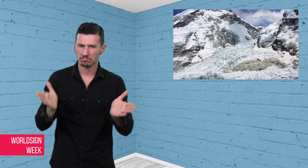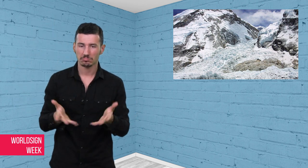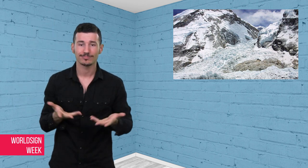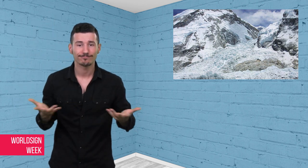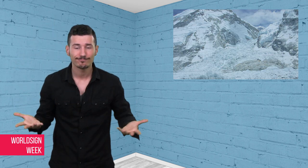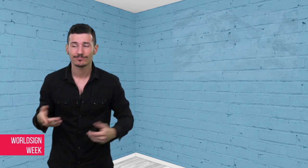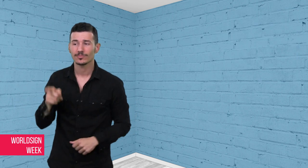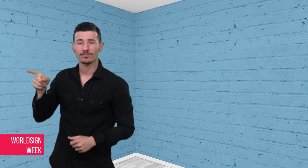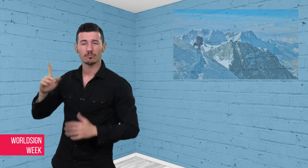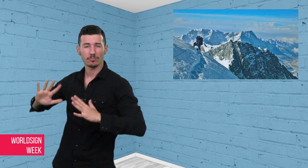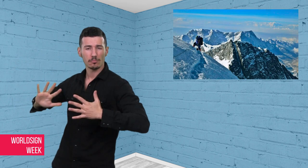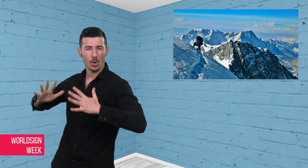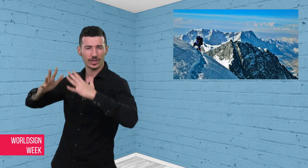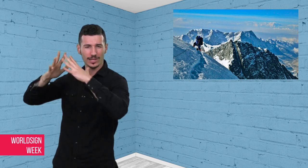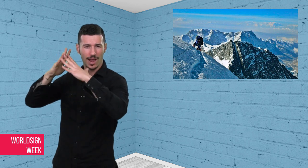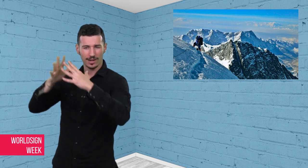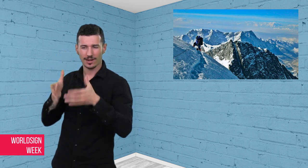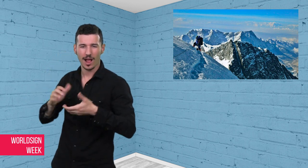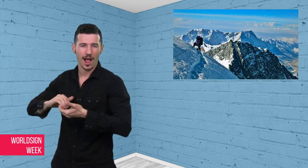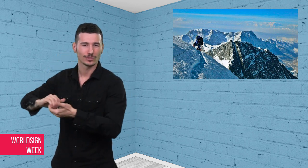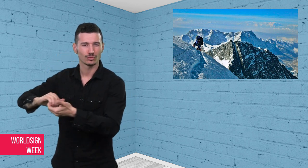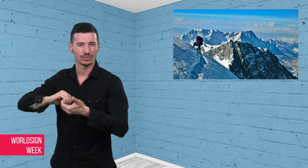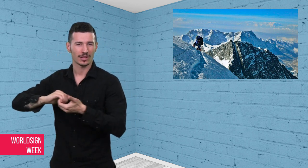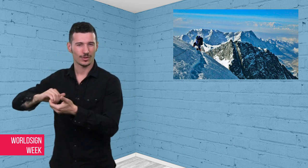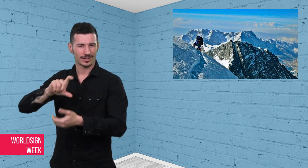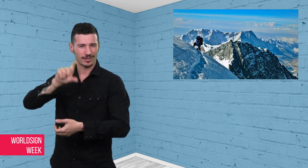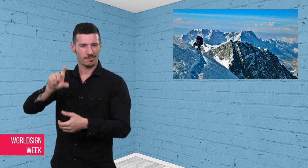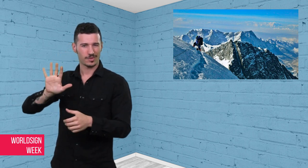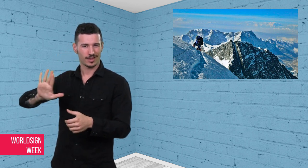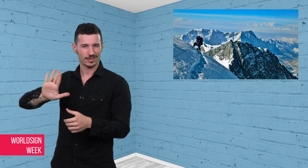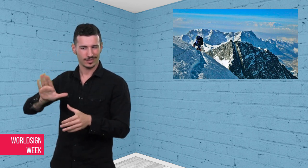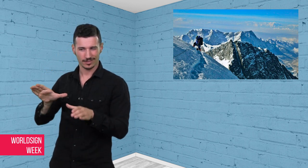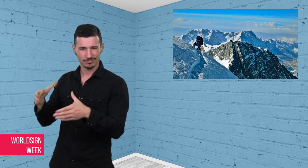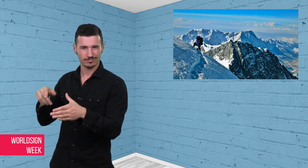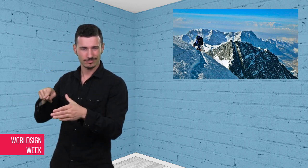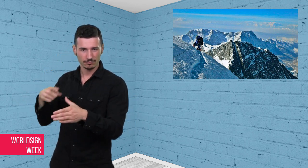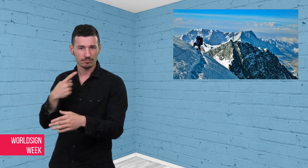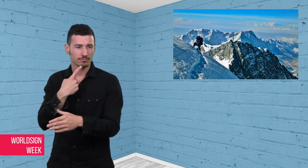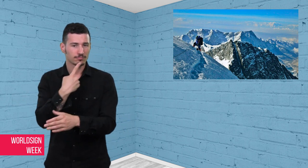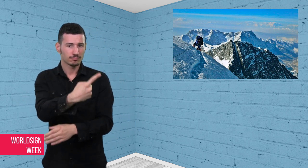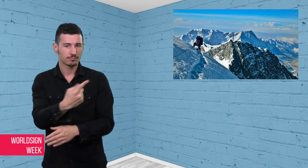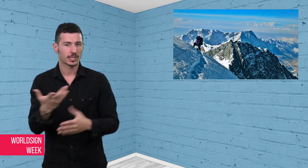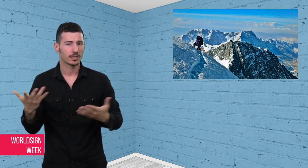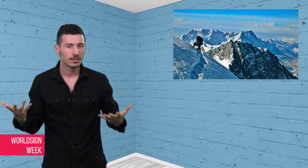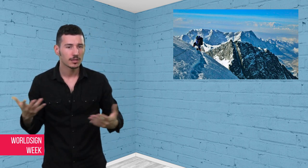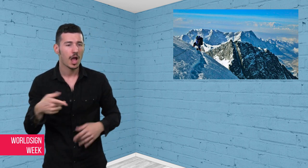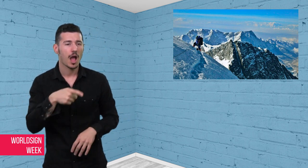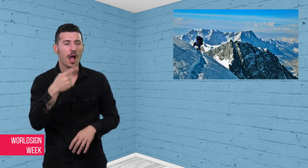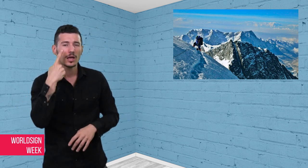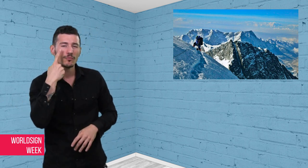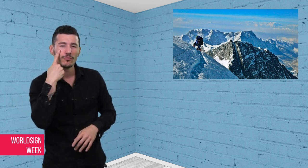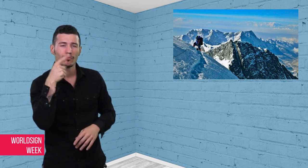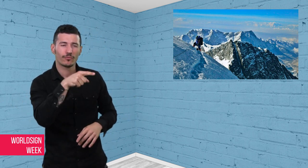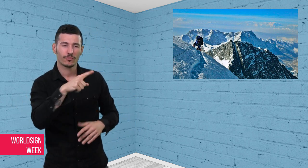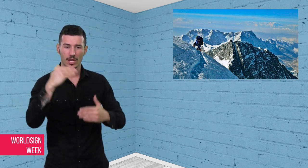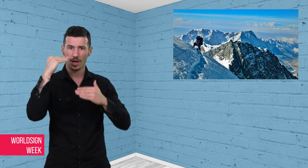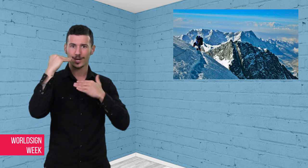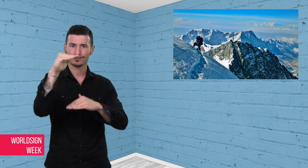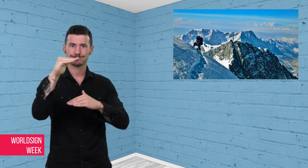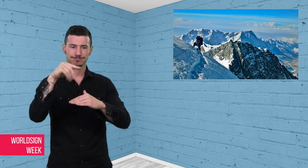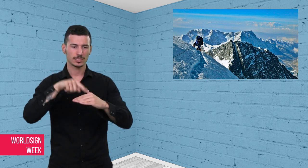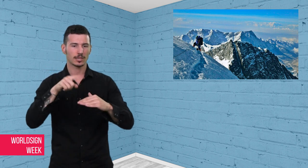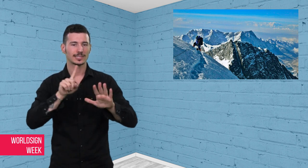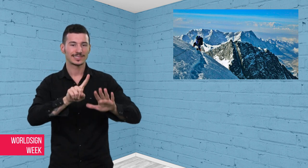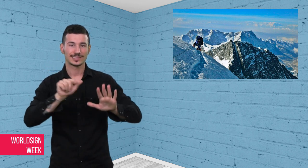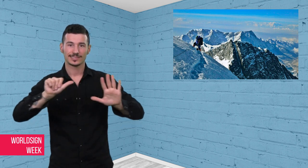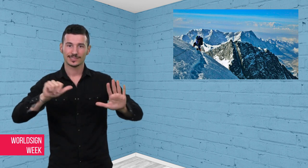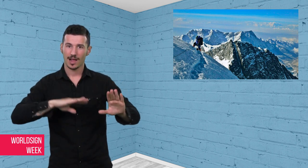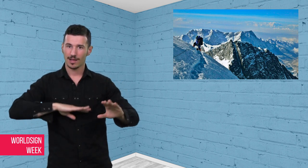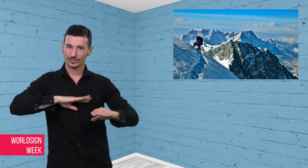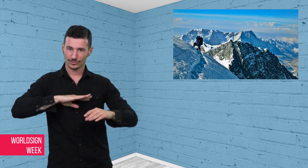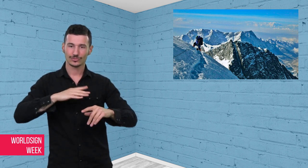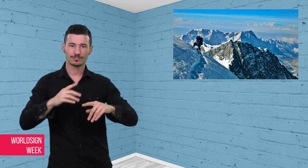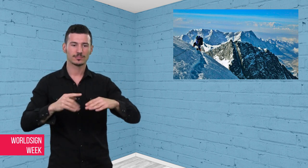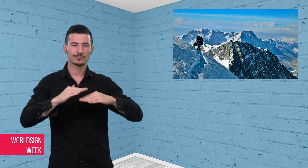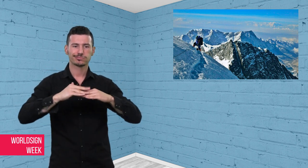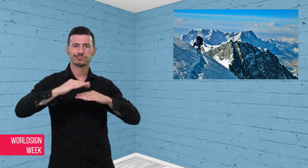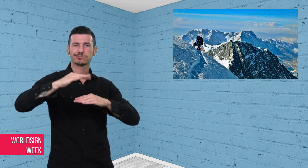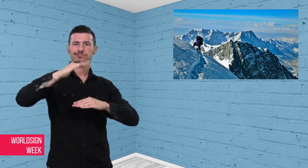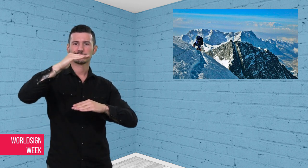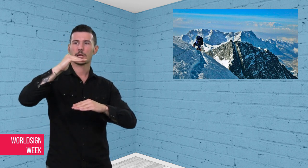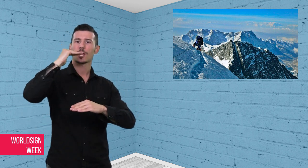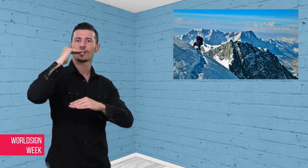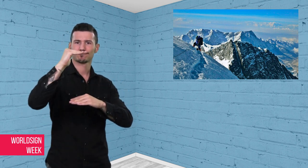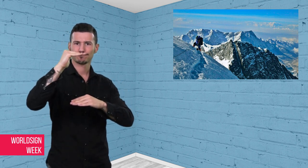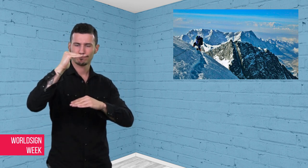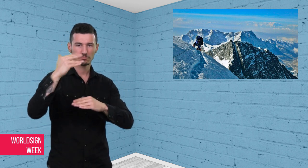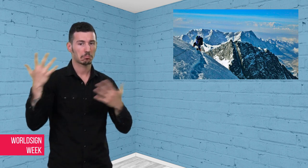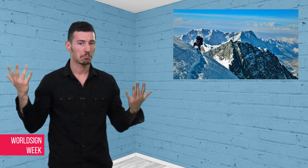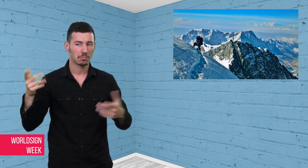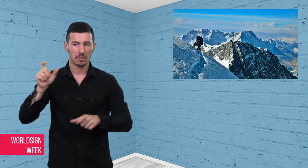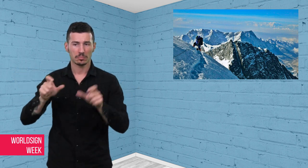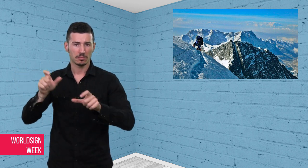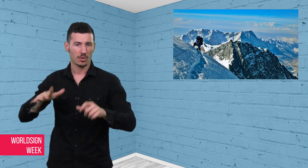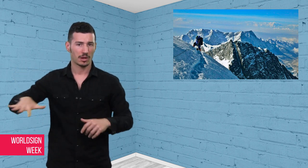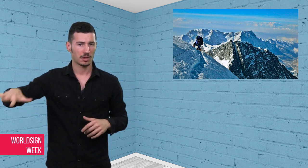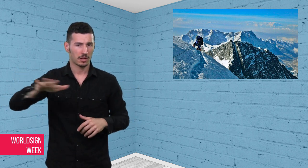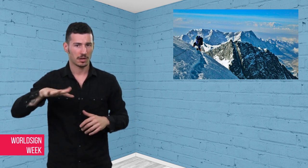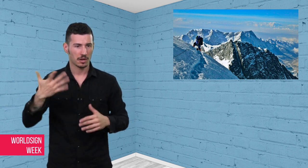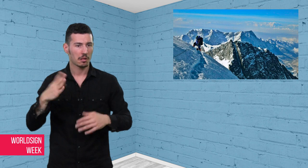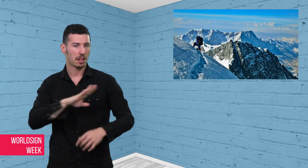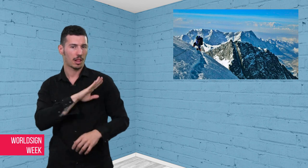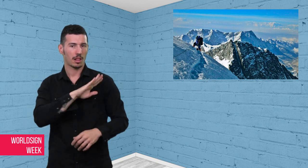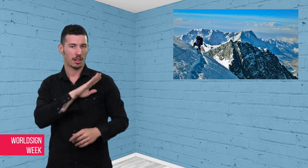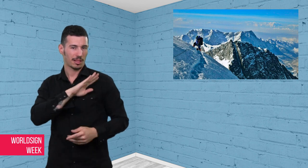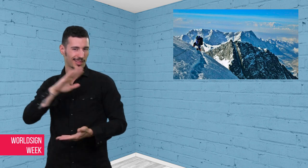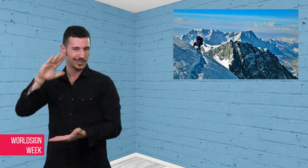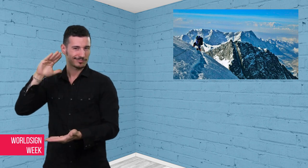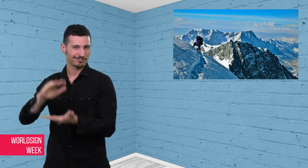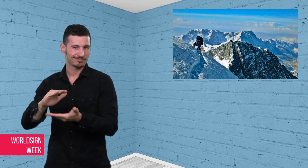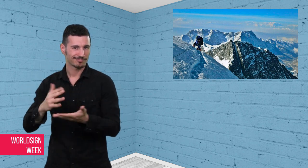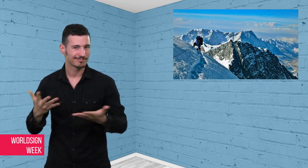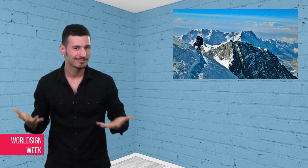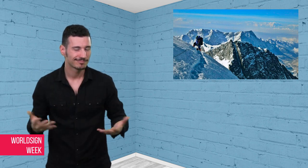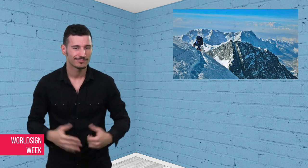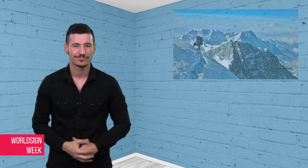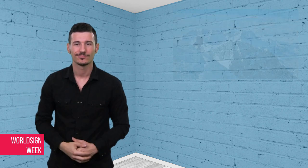could have been prevented”.